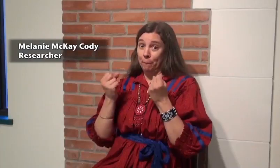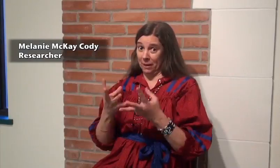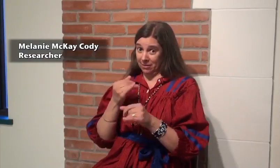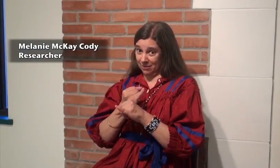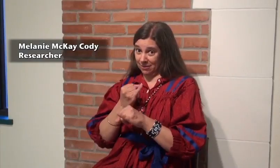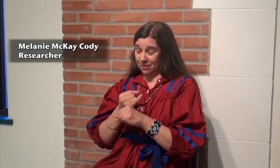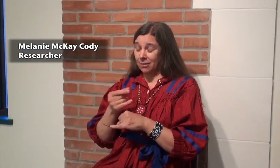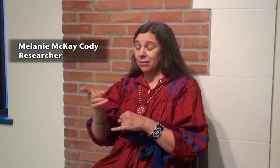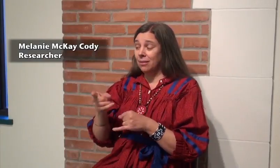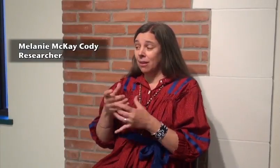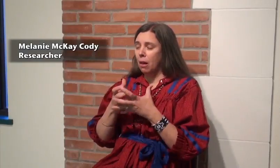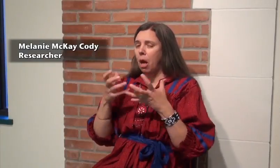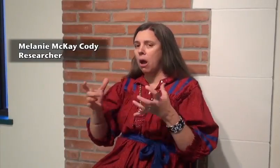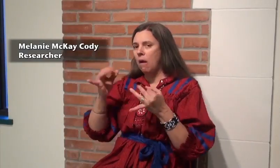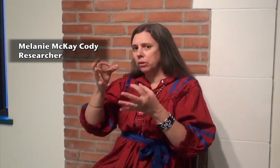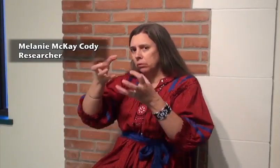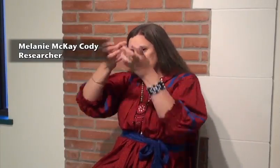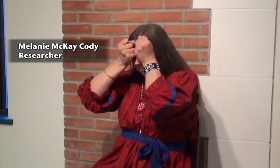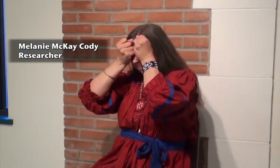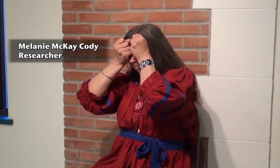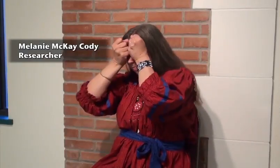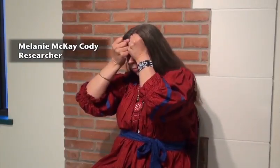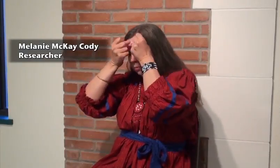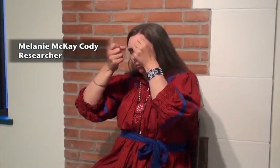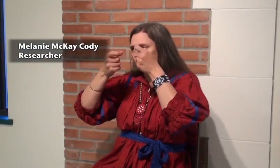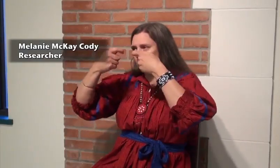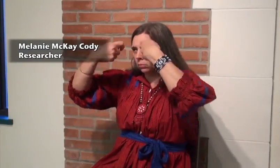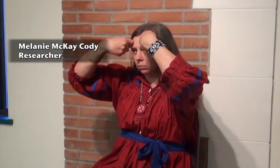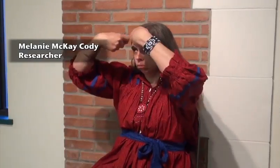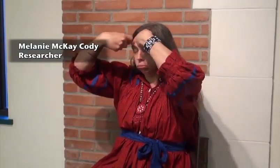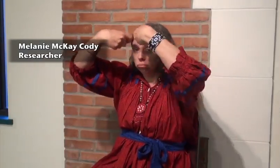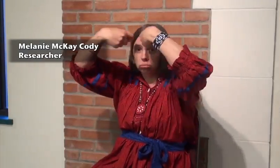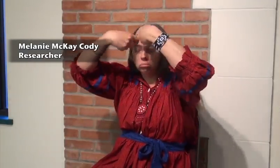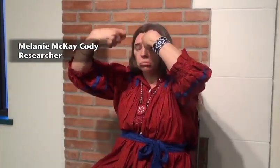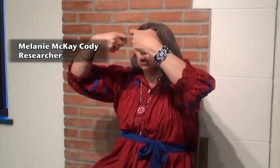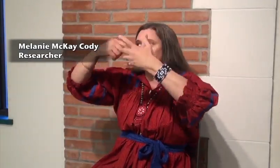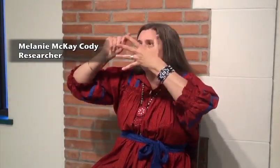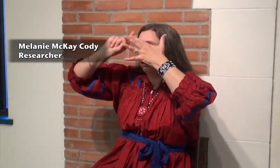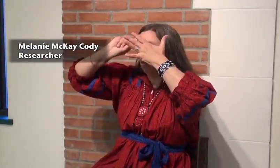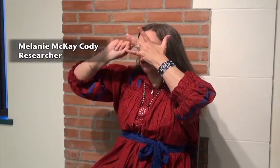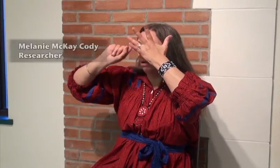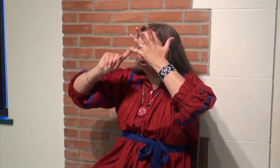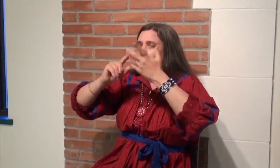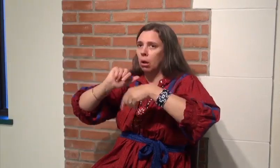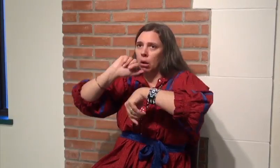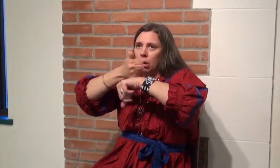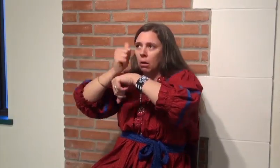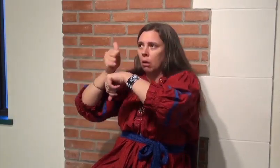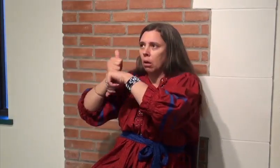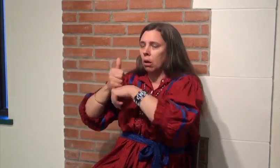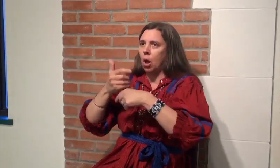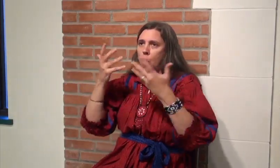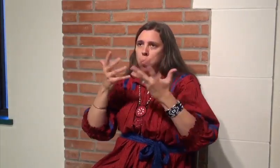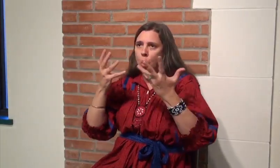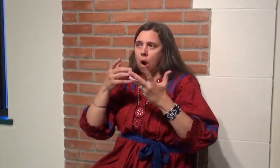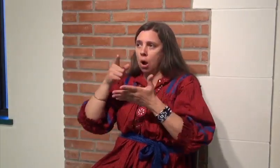Nellie McKay Cody: There is a lot of mental colonization, and abuse that takes place in schools for Native youth.